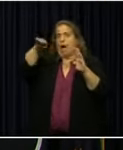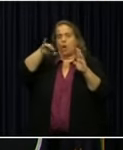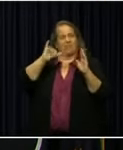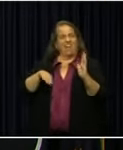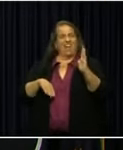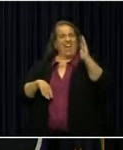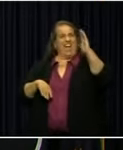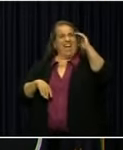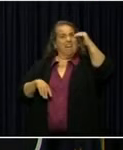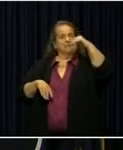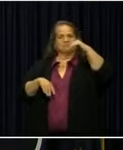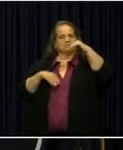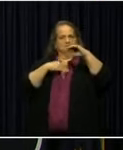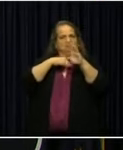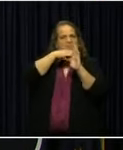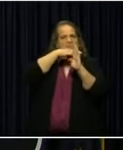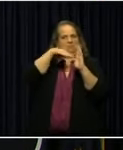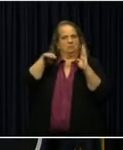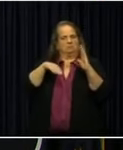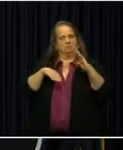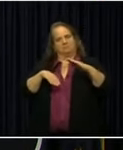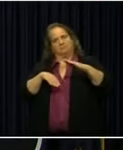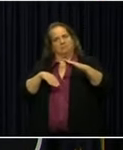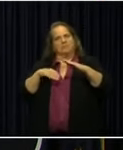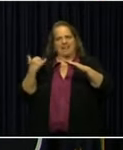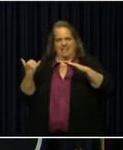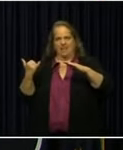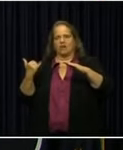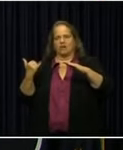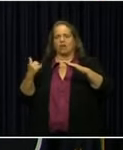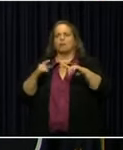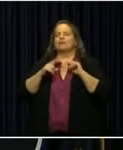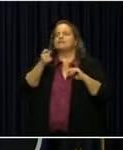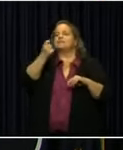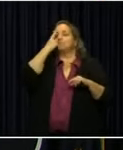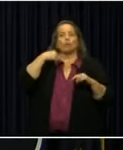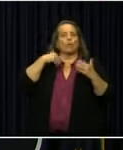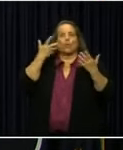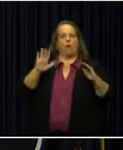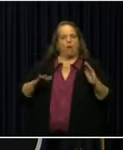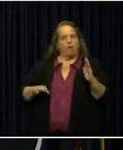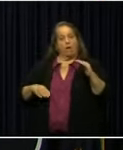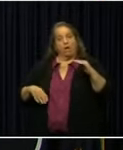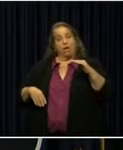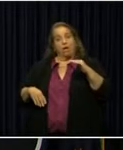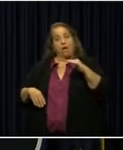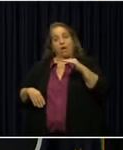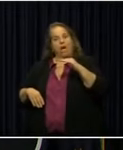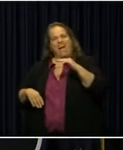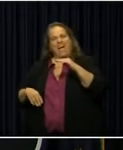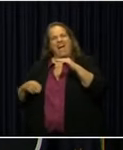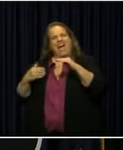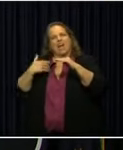HOUSE IS SAYING THAT WE NEED TO SEE THAT WILL GIVE US GUIDANCE IS 14 DAYS OF ACTUALLY COMING